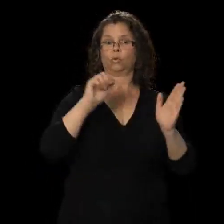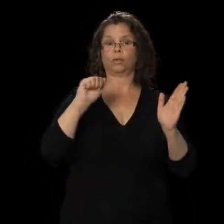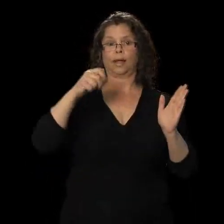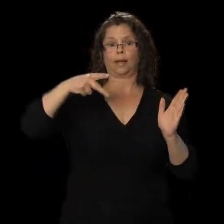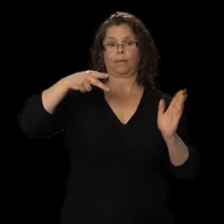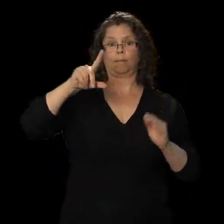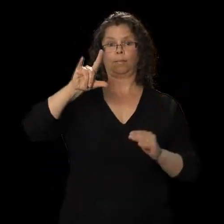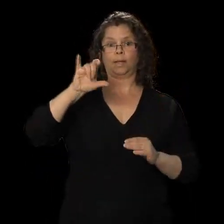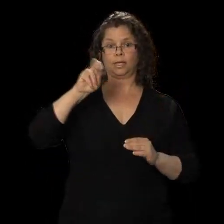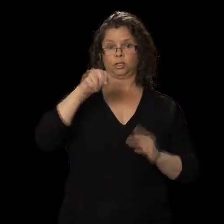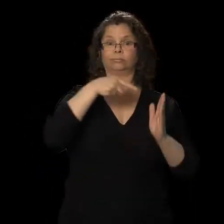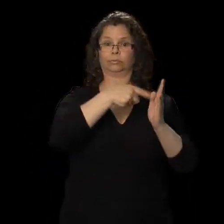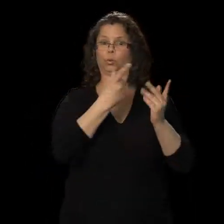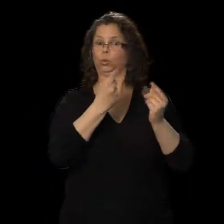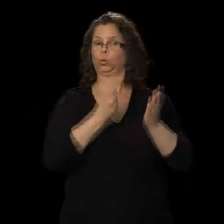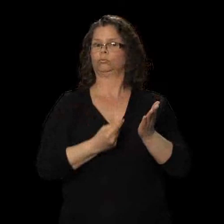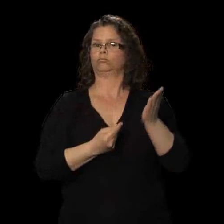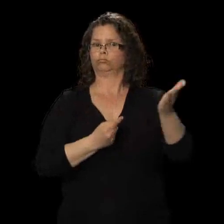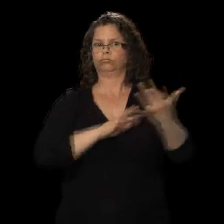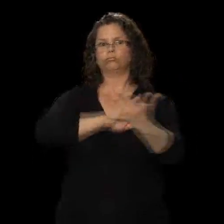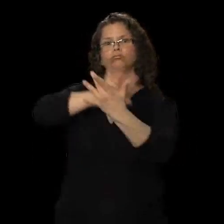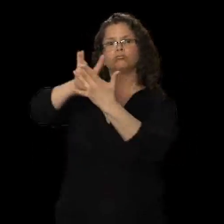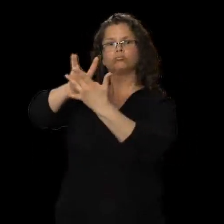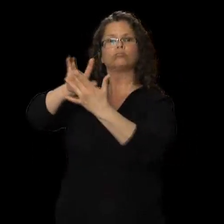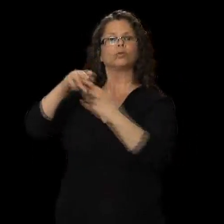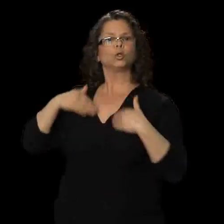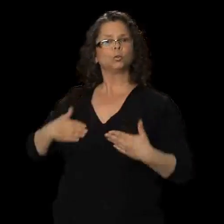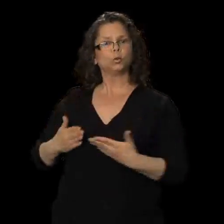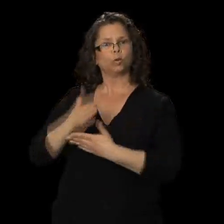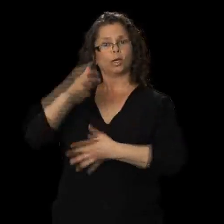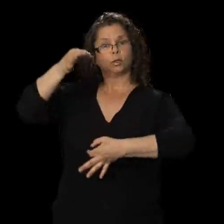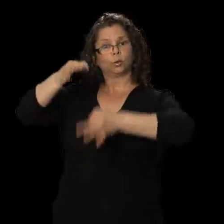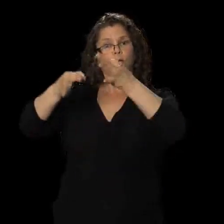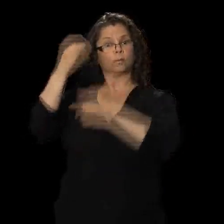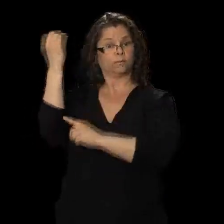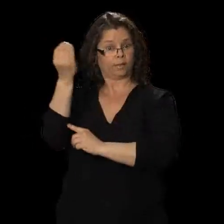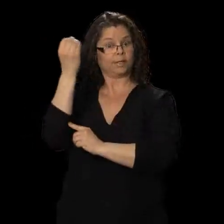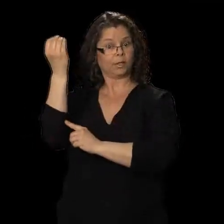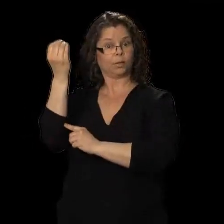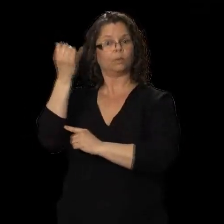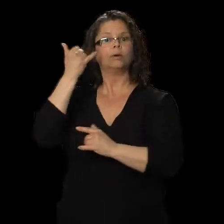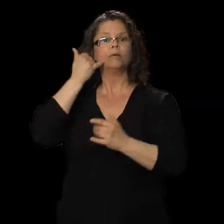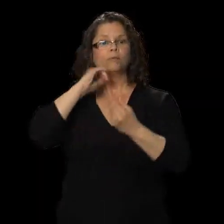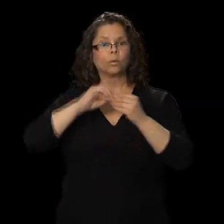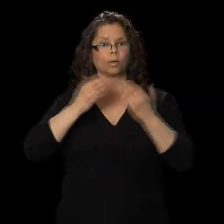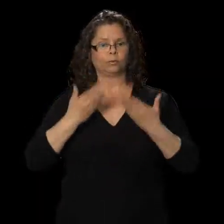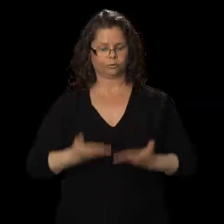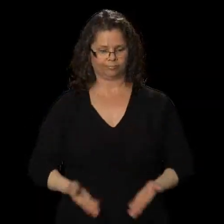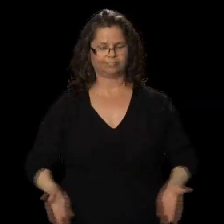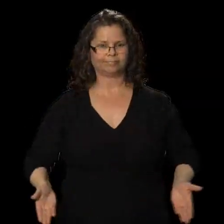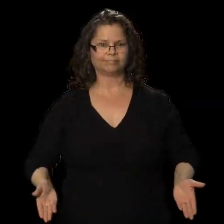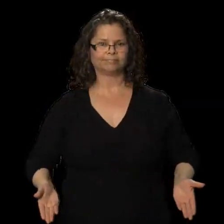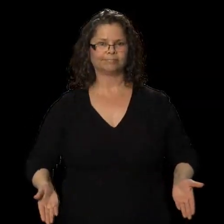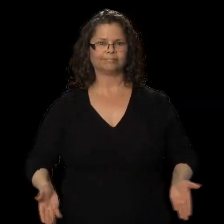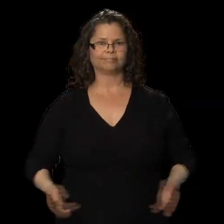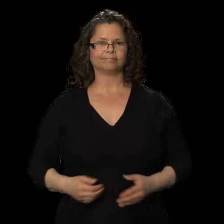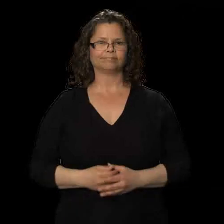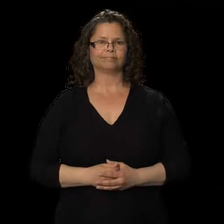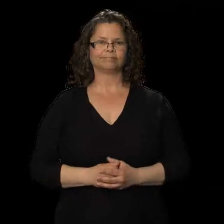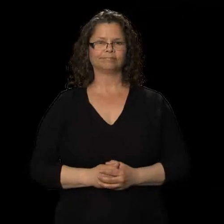contact the Human Rights Tribunal of Ontario. Toll Free: 1-866-598-0322 TTY Toll Free: 1-866-607-1240 Website: www.hrto.ca